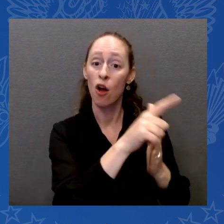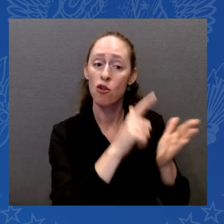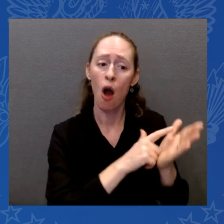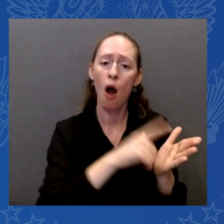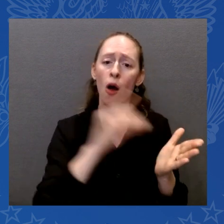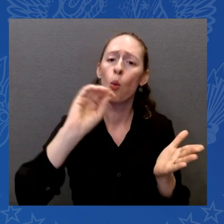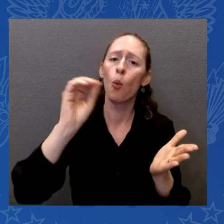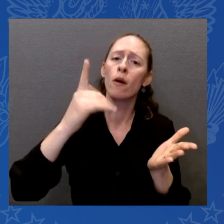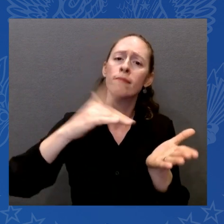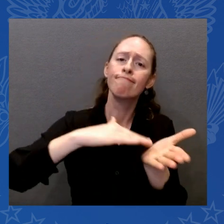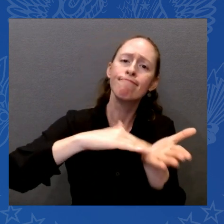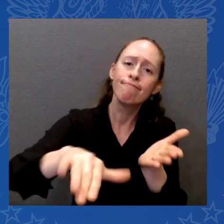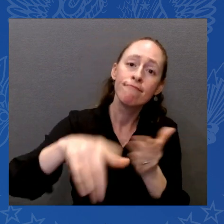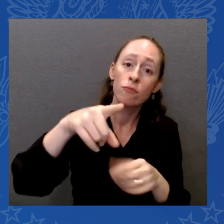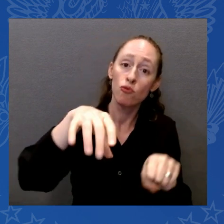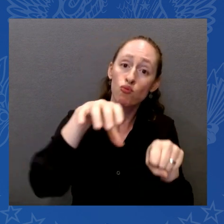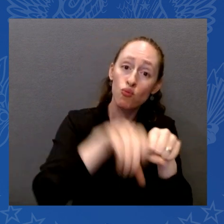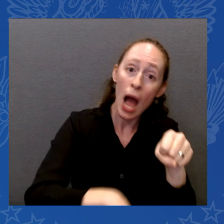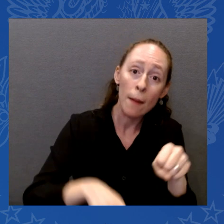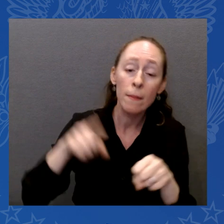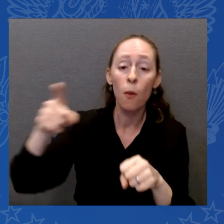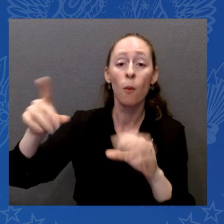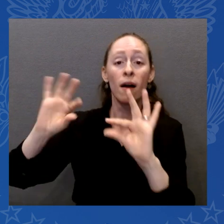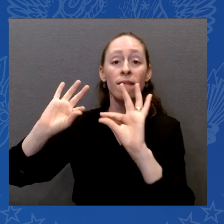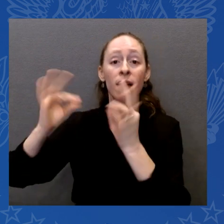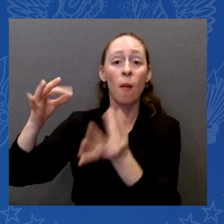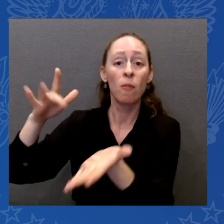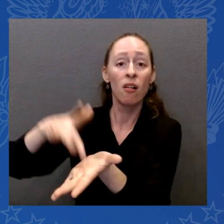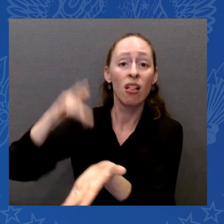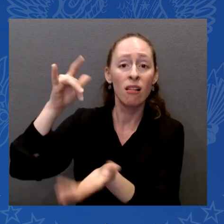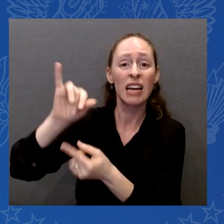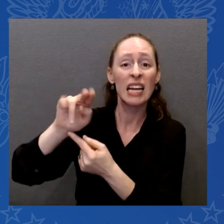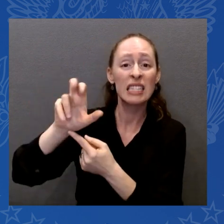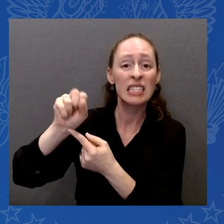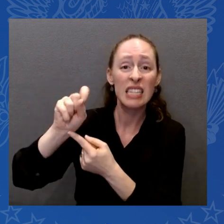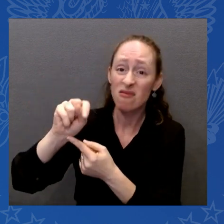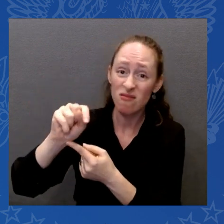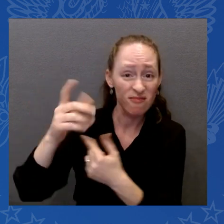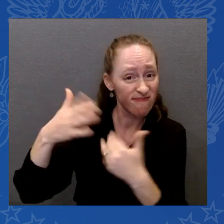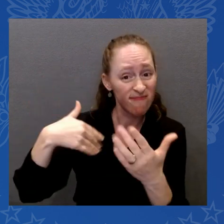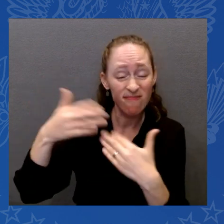And, you know, it's really scary part that, in some states, they're already succeeding.